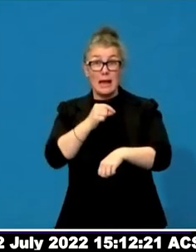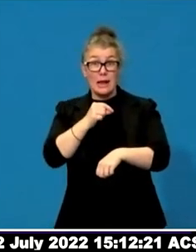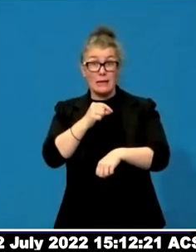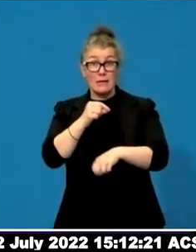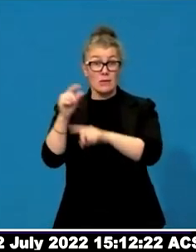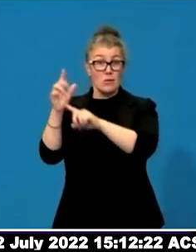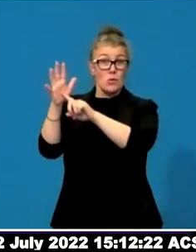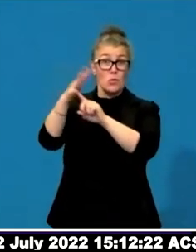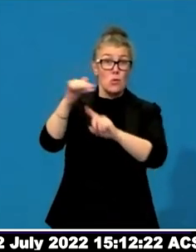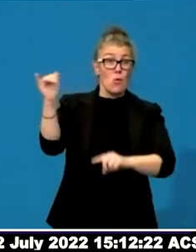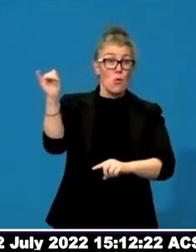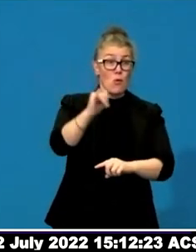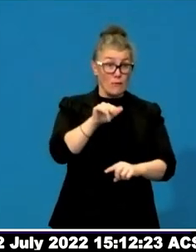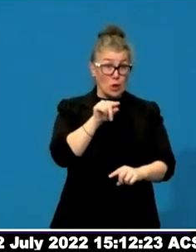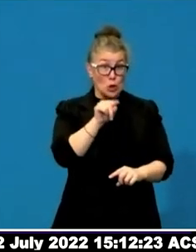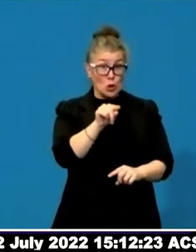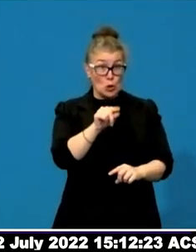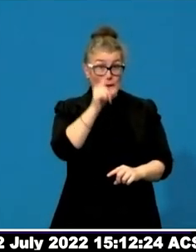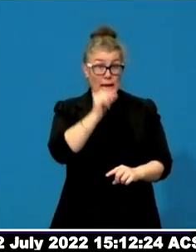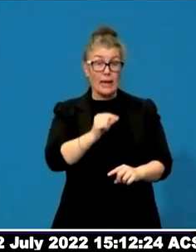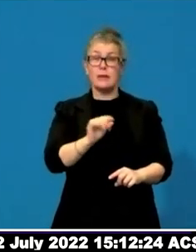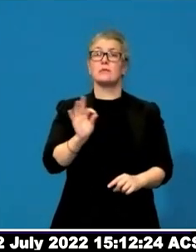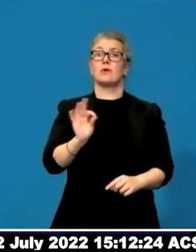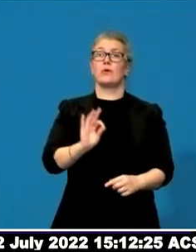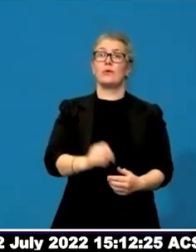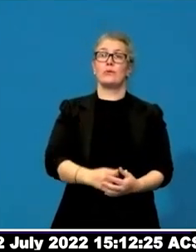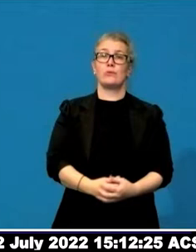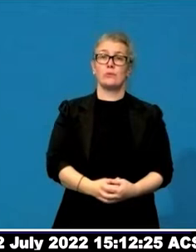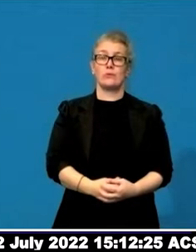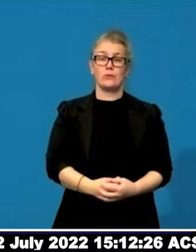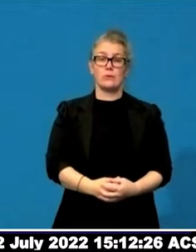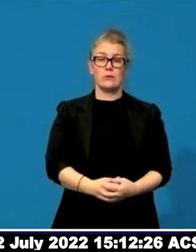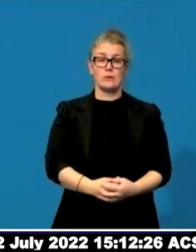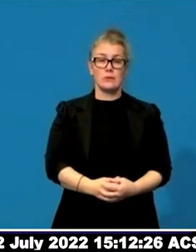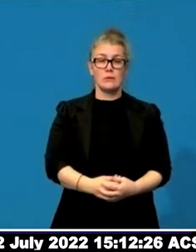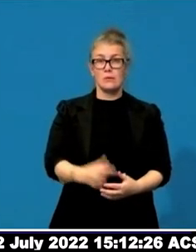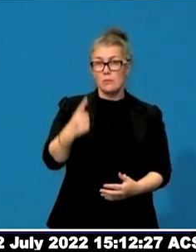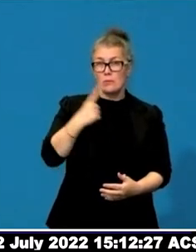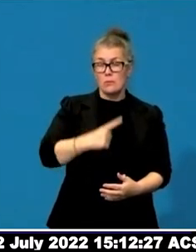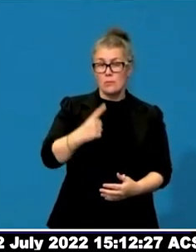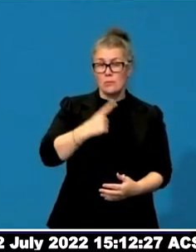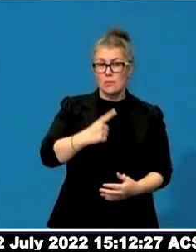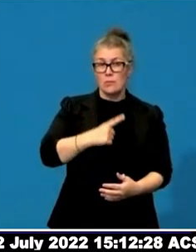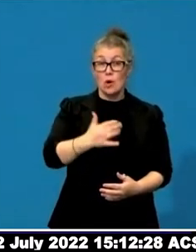For you, firstly, and then for - No Is that because the cost isn't properly compensated for?